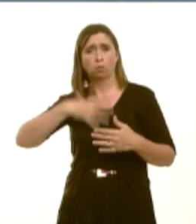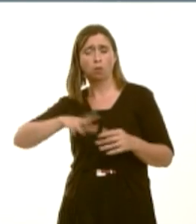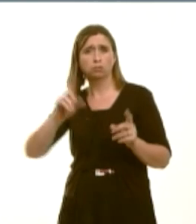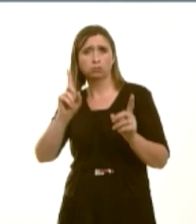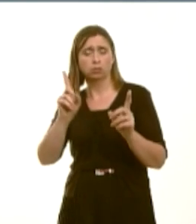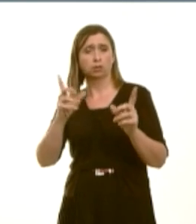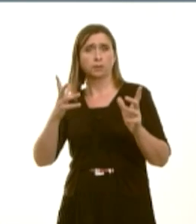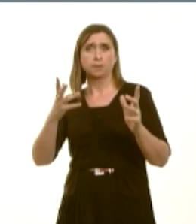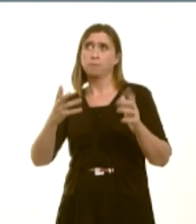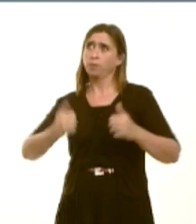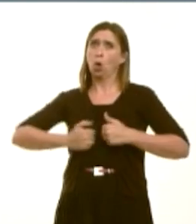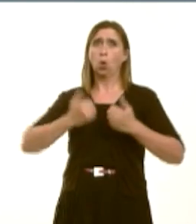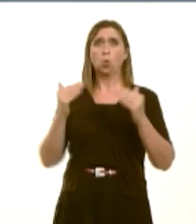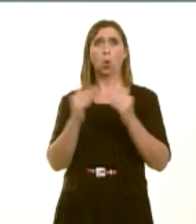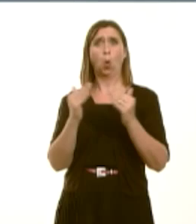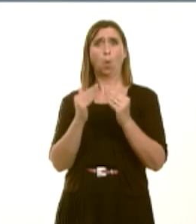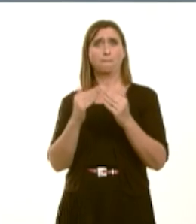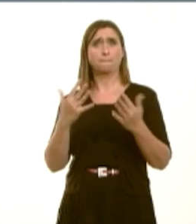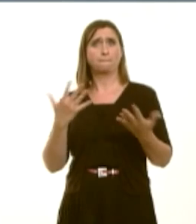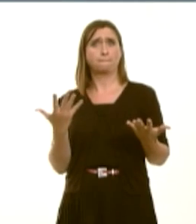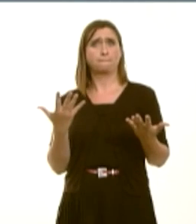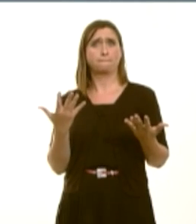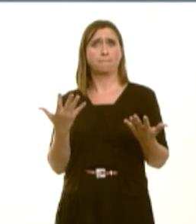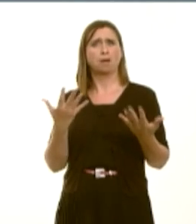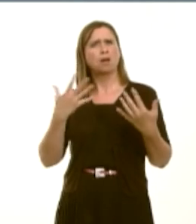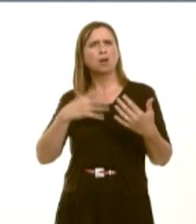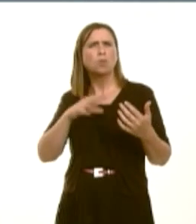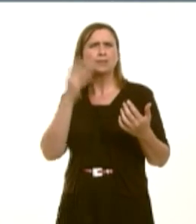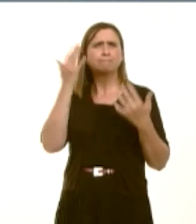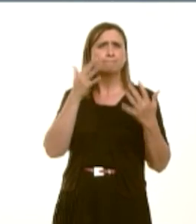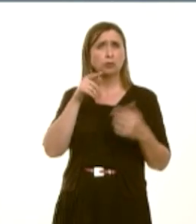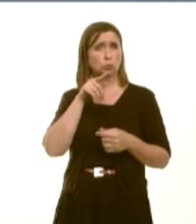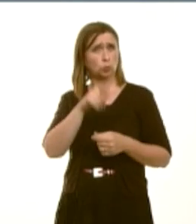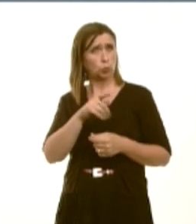that local authorities are rising to this challenge, and how confident are you that